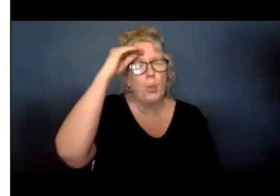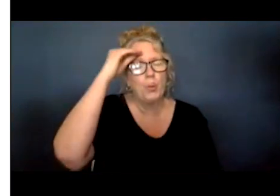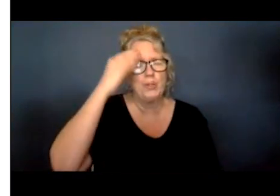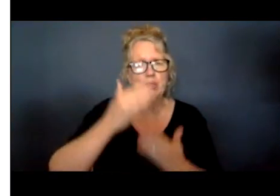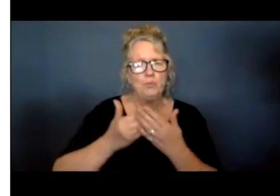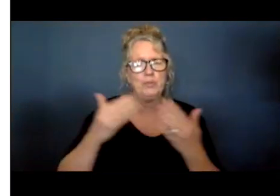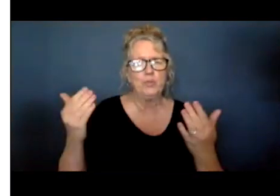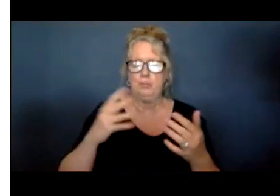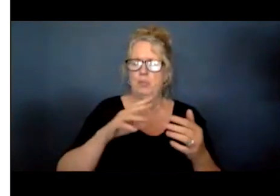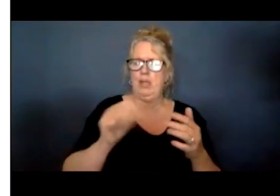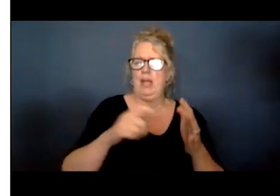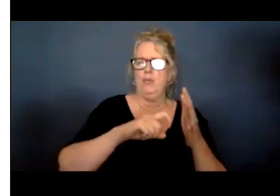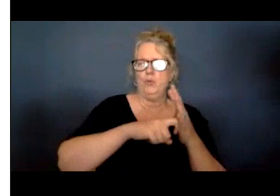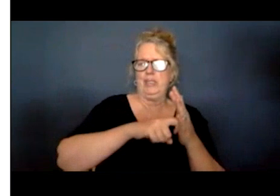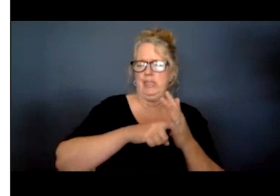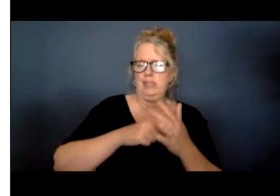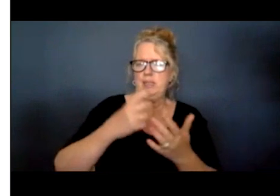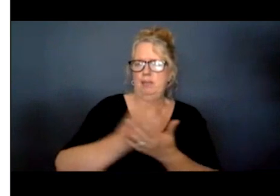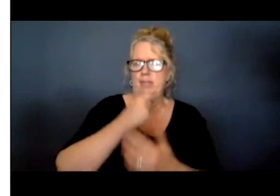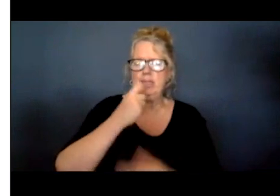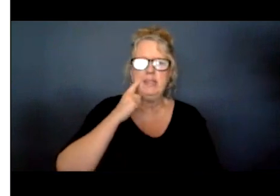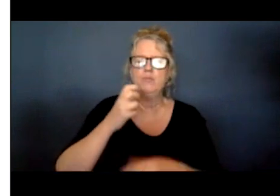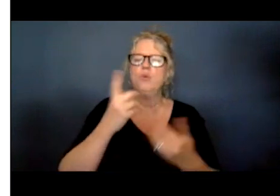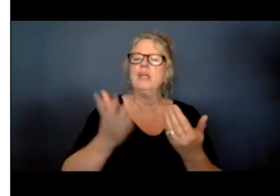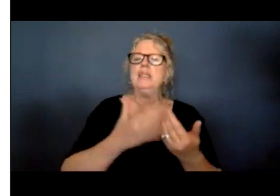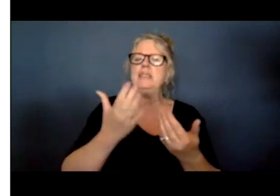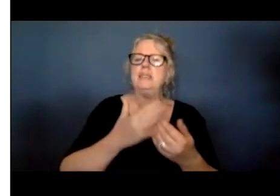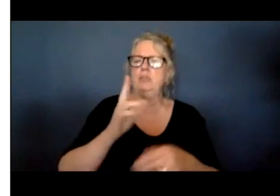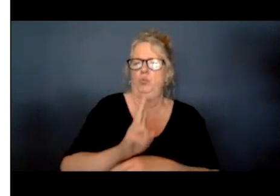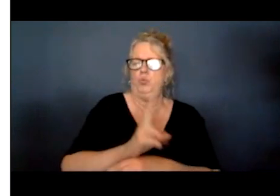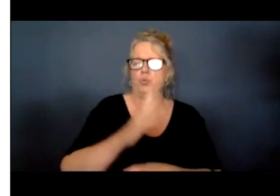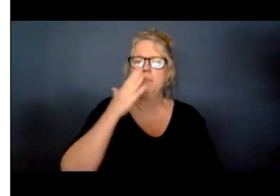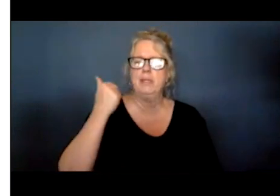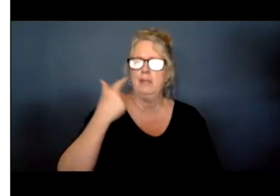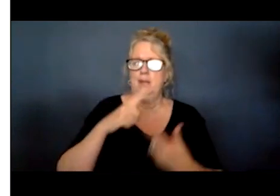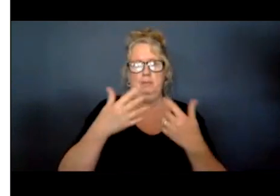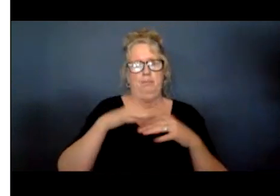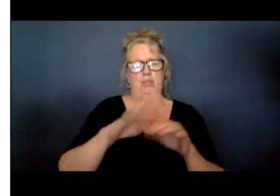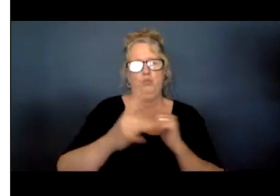Another key advantage is ease of use. Because mainstream technologies are widely adopted